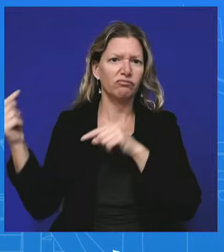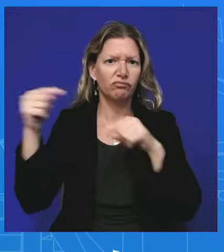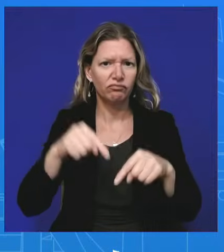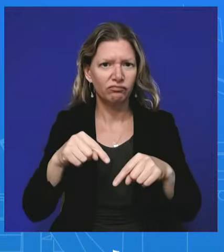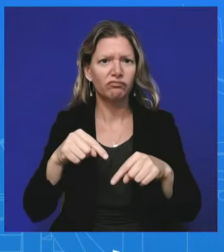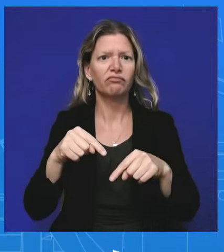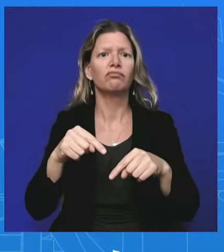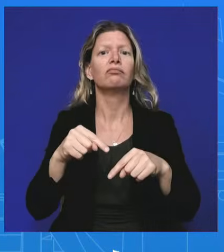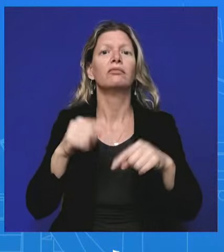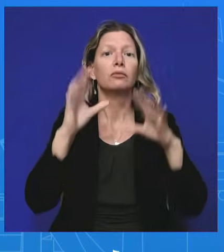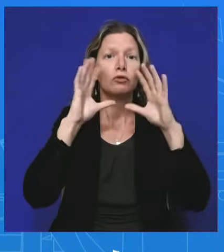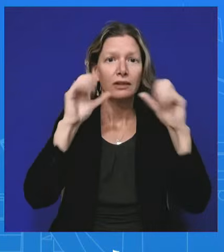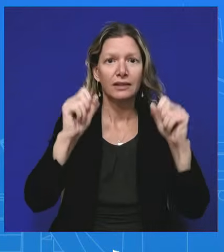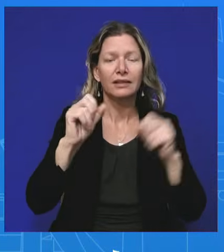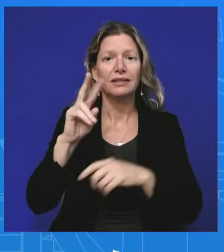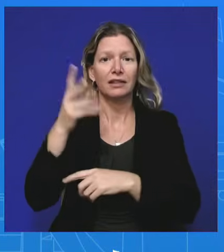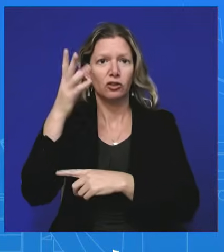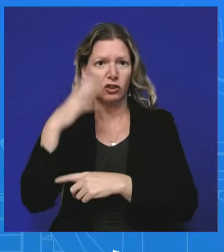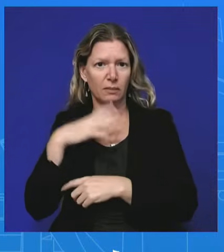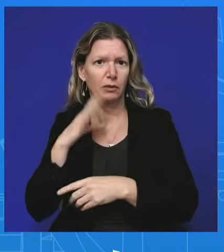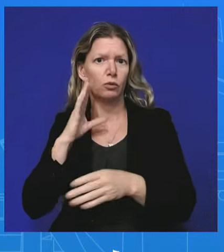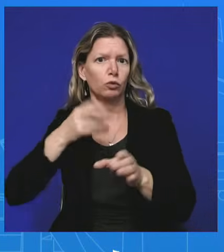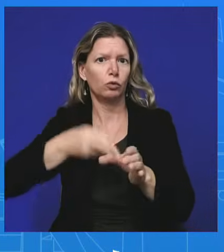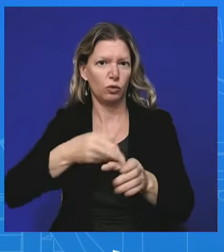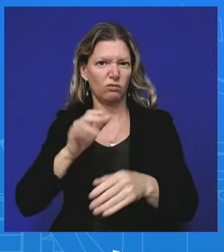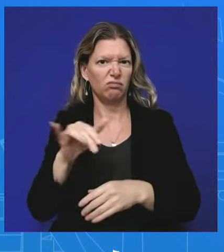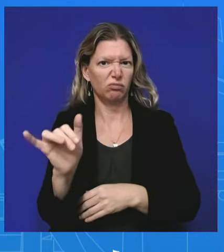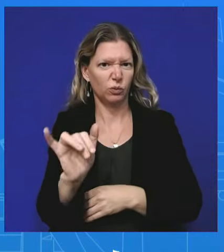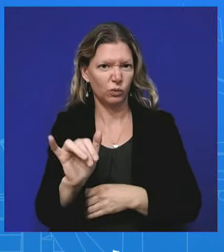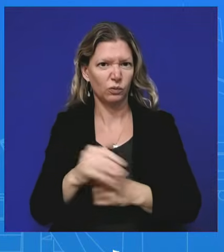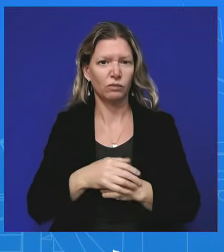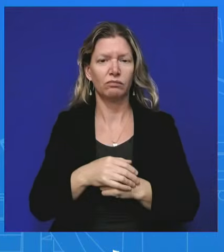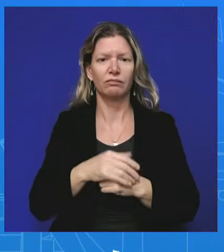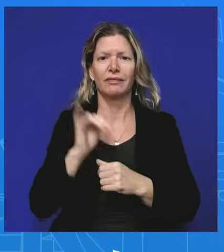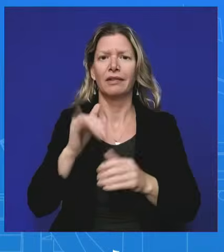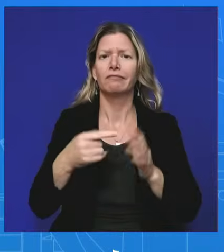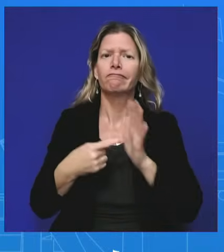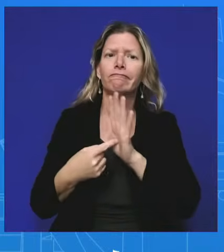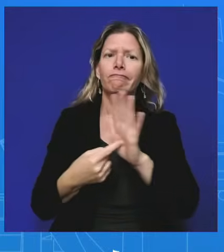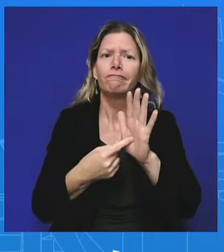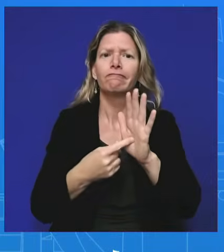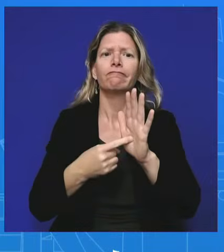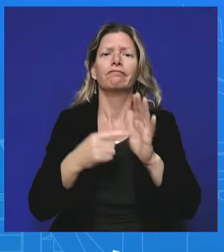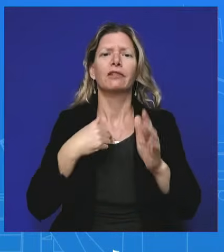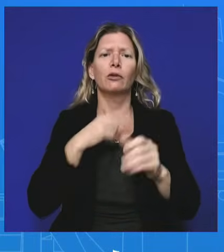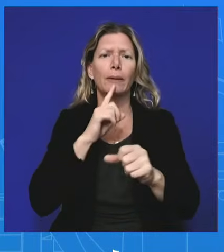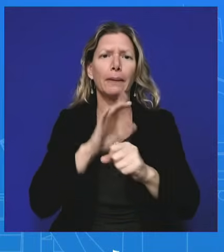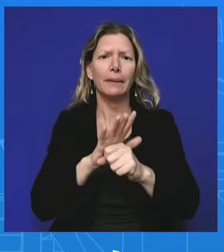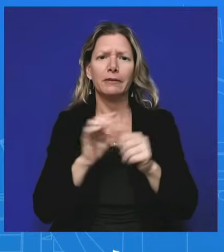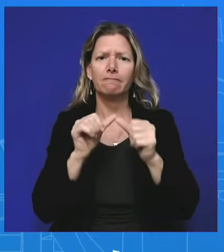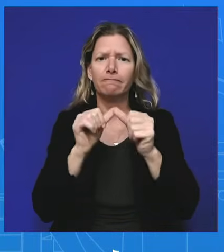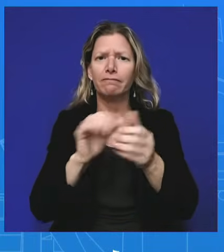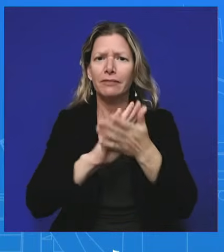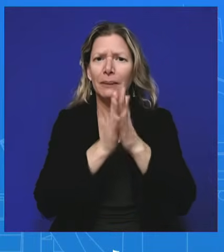to advance peace, security; expand our economic ties; and deepen democratic institutions. The visit will re- --